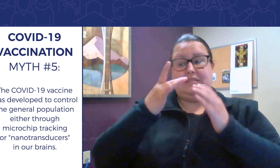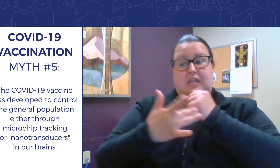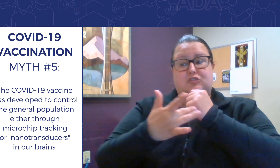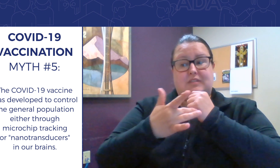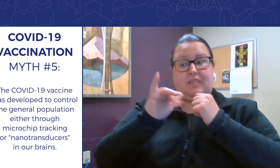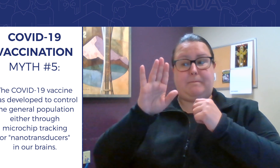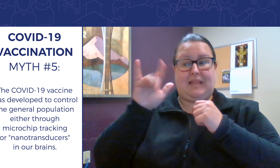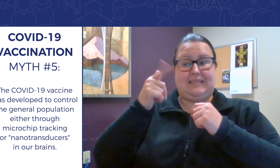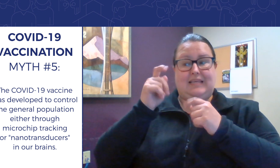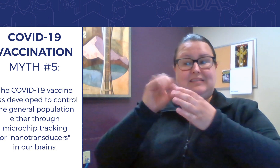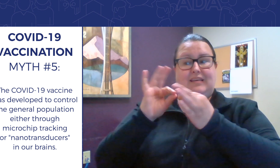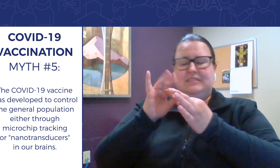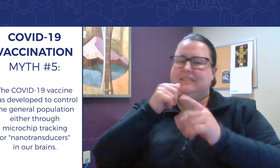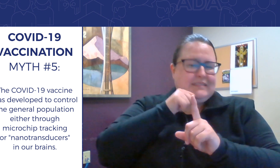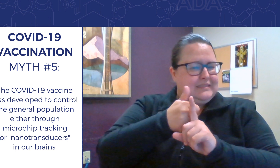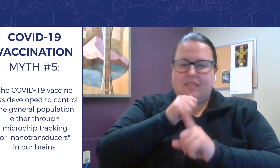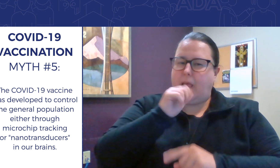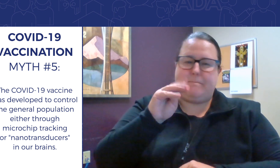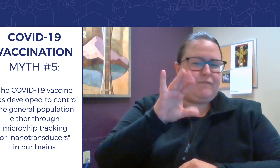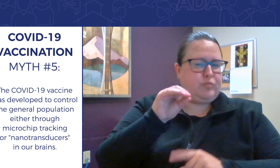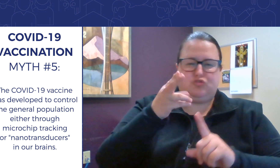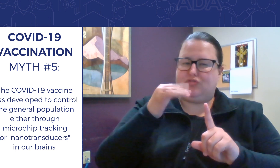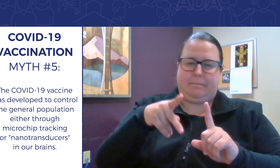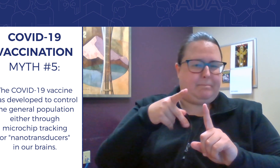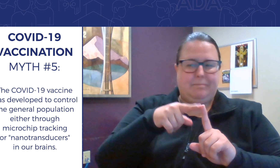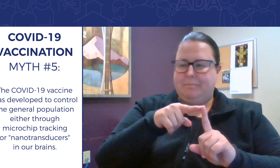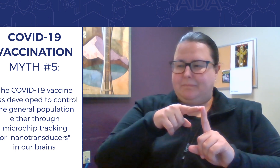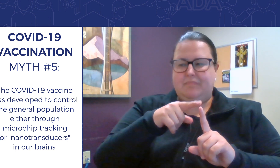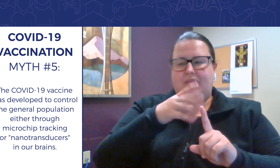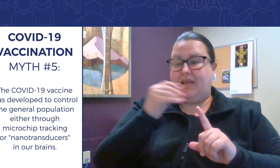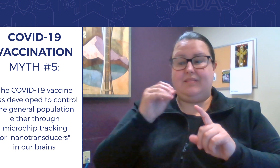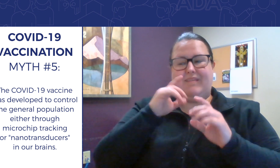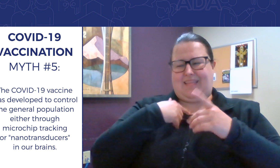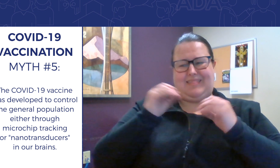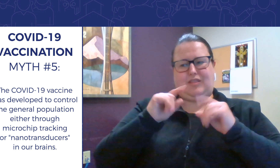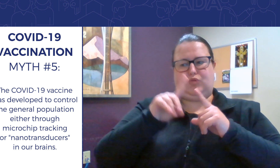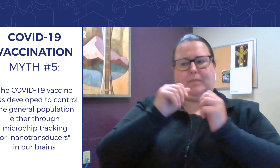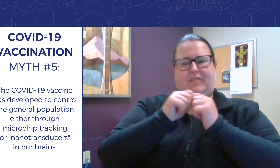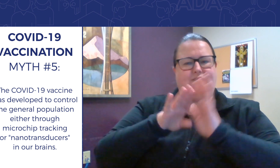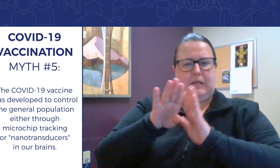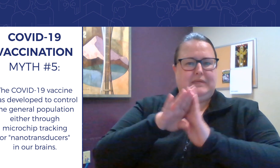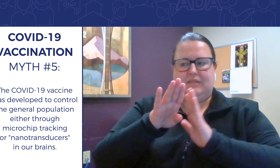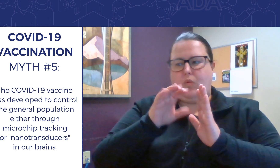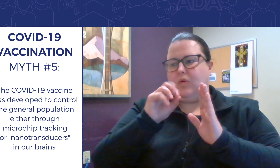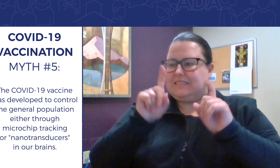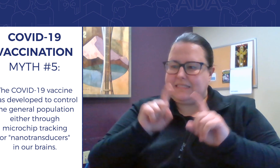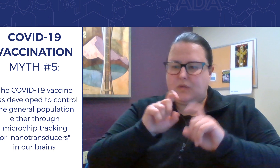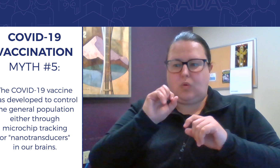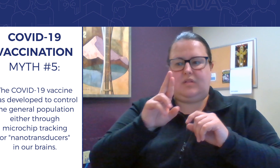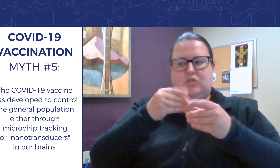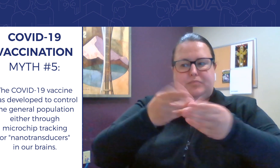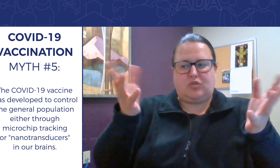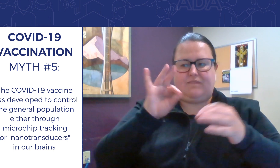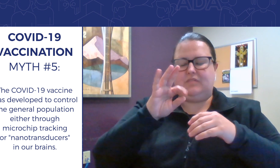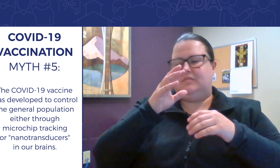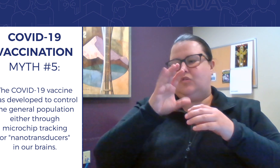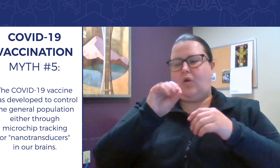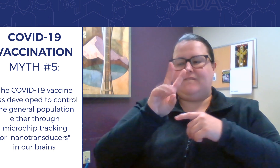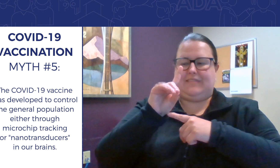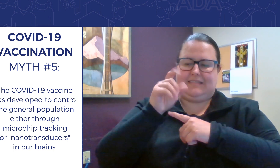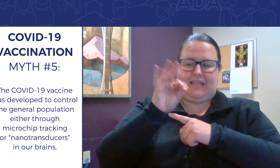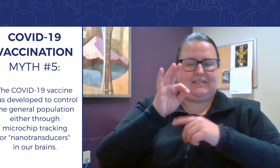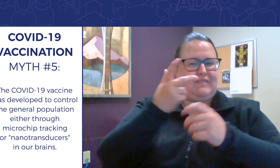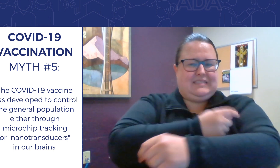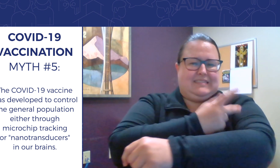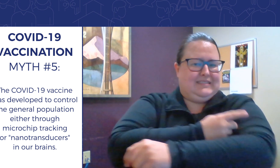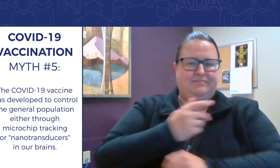The technology that Bill Gates was talking about was not a microchip and the vaccine none of that is in development or in testing right now for COVID-19.